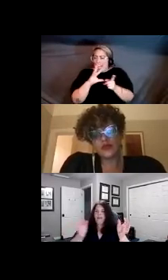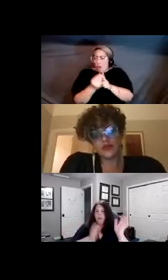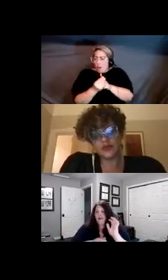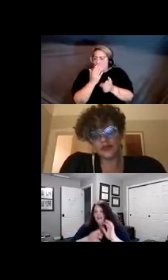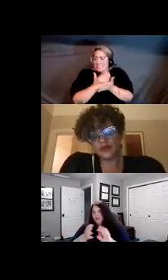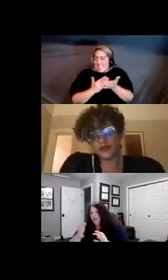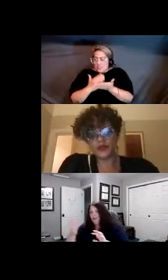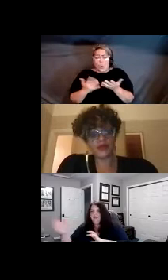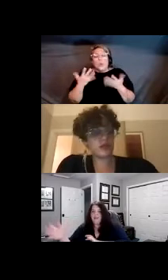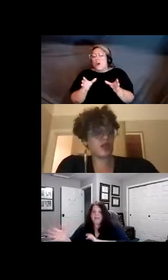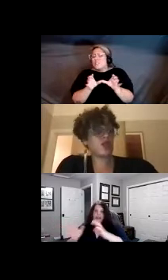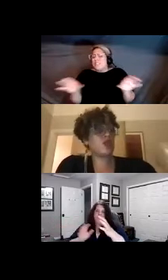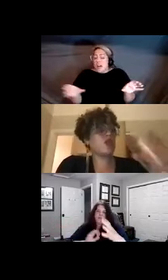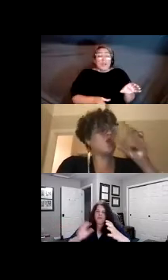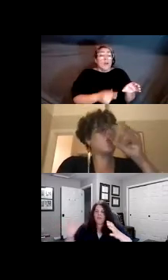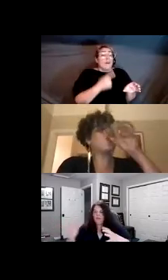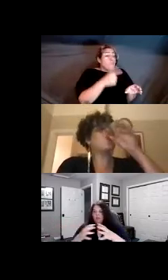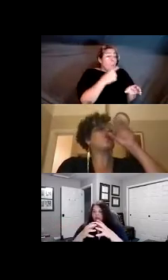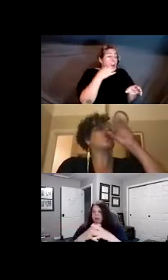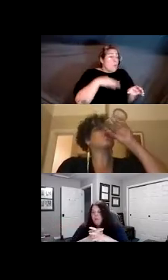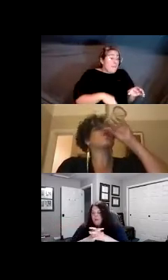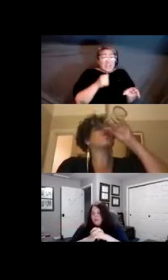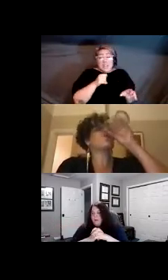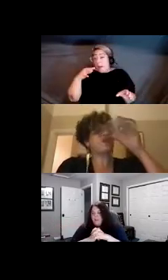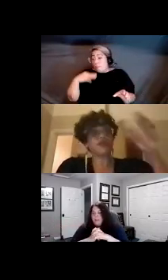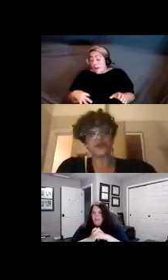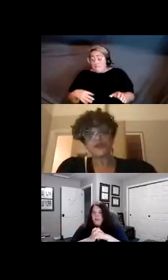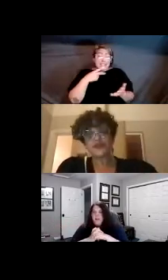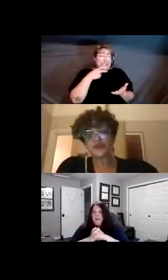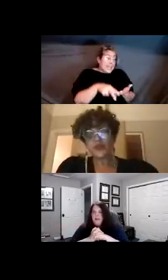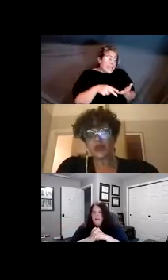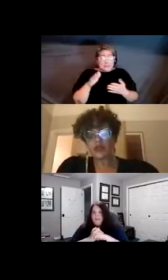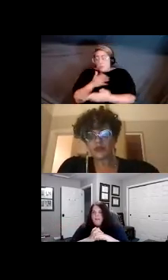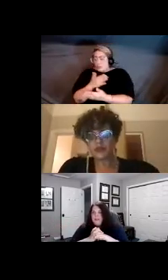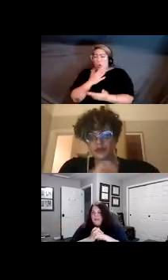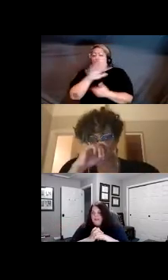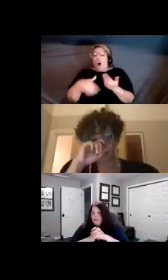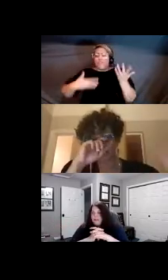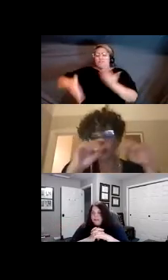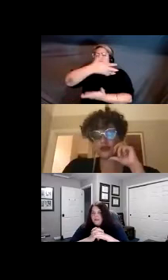nonprofit, dance, music -- we all support each other. I think there should be some building around that.